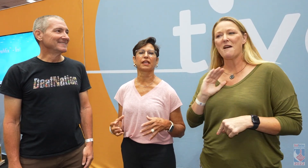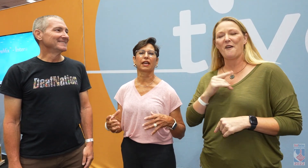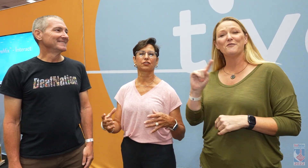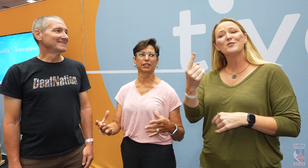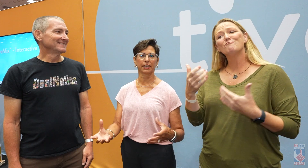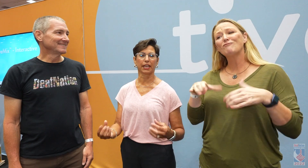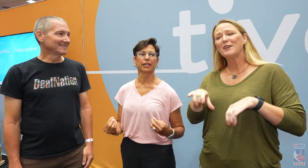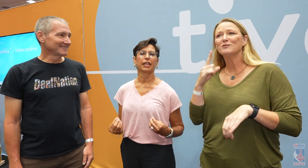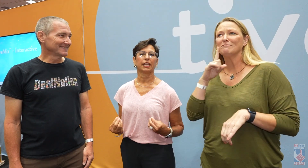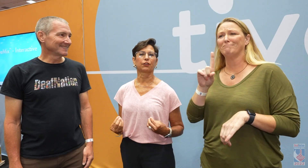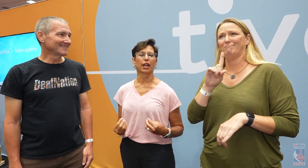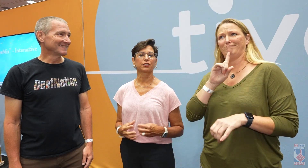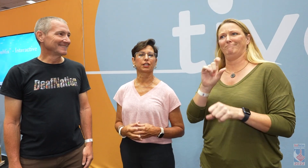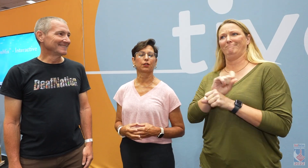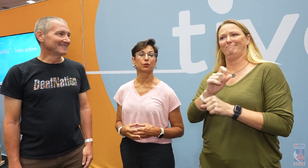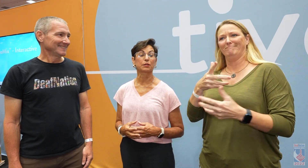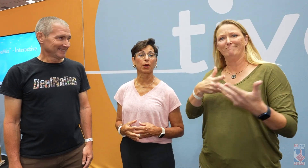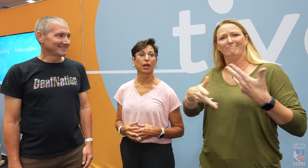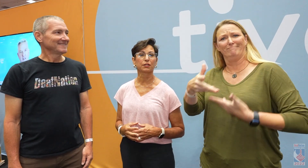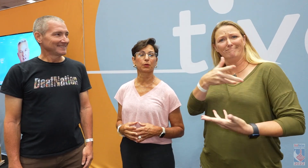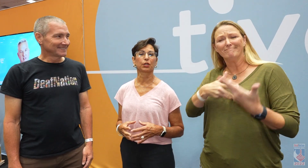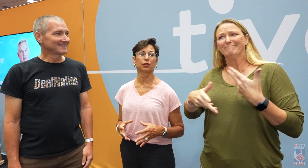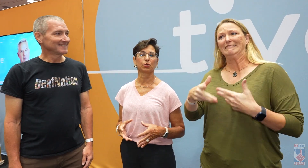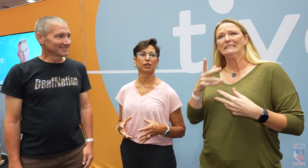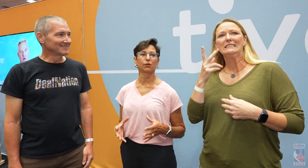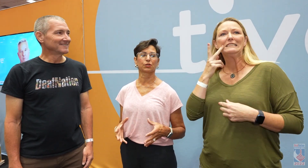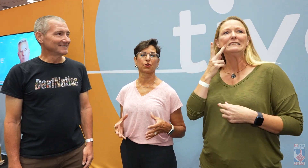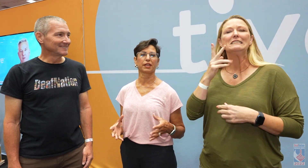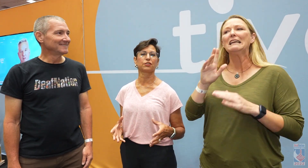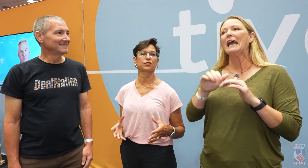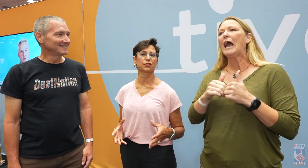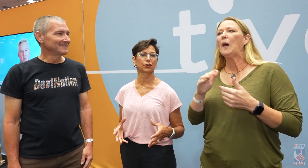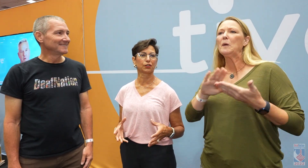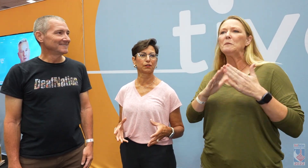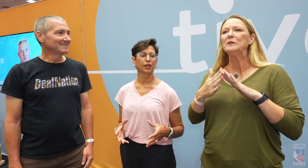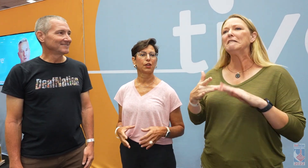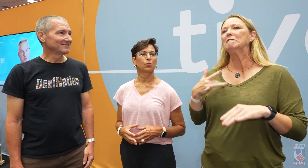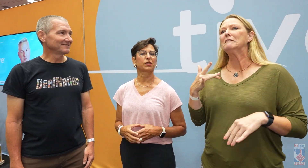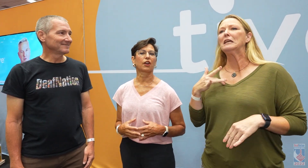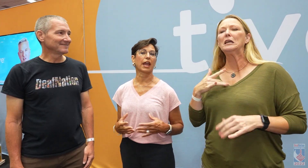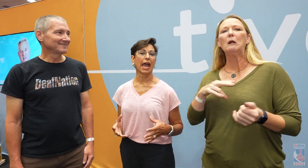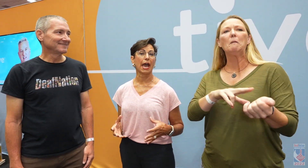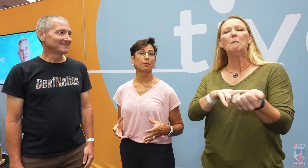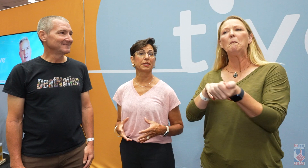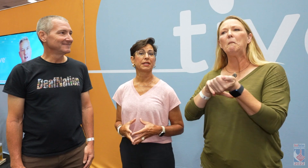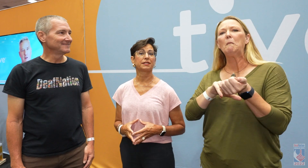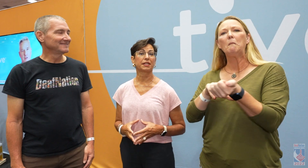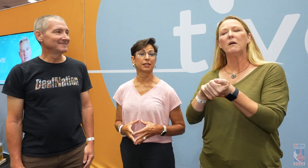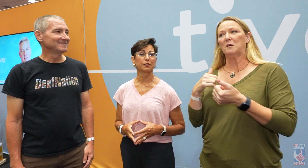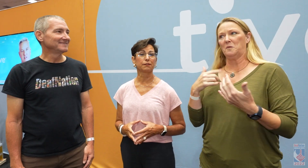This is our first chance to really interact and see how the community feels.